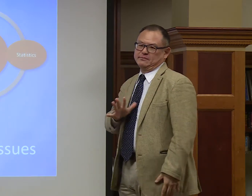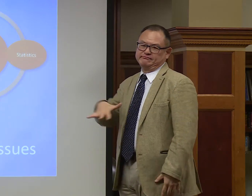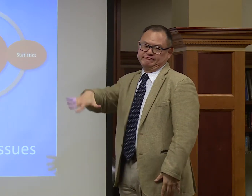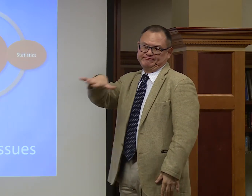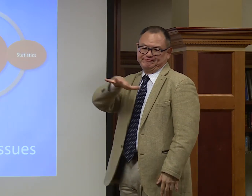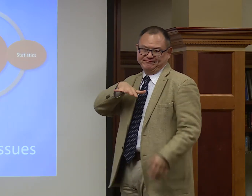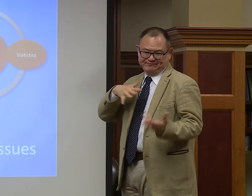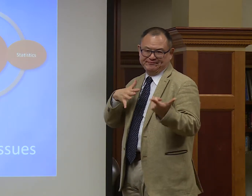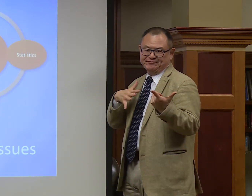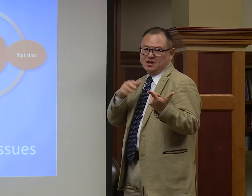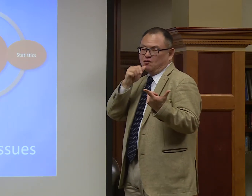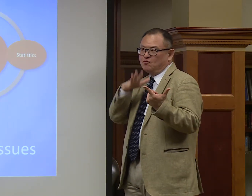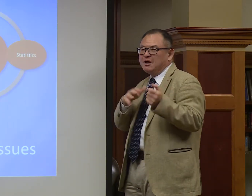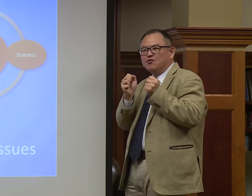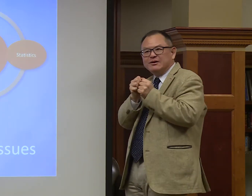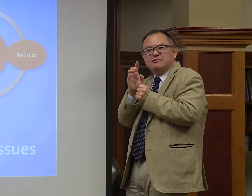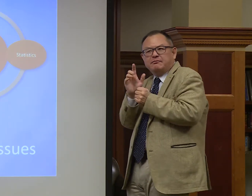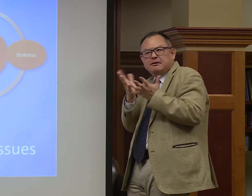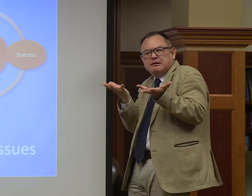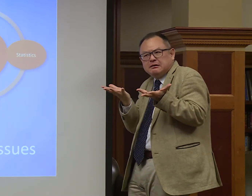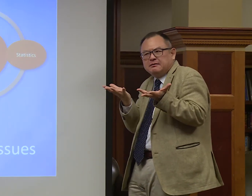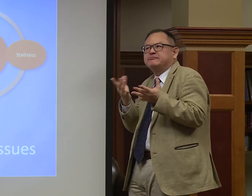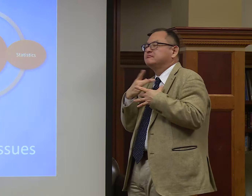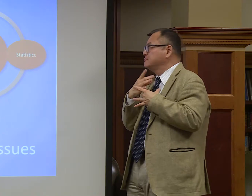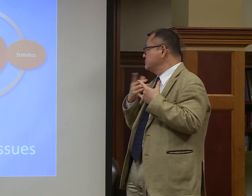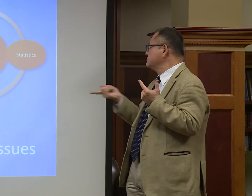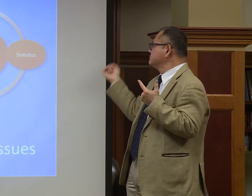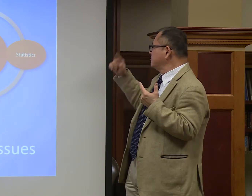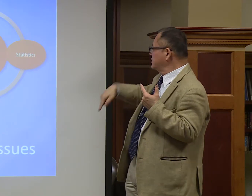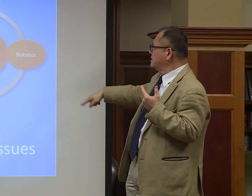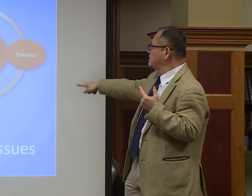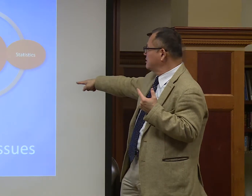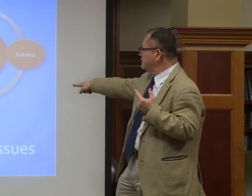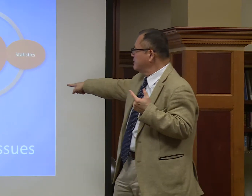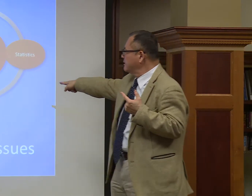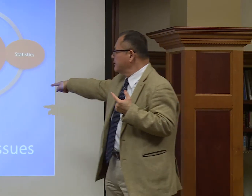women with disabilities, as well as children.